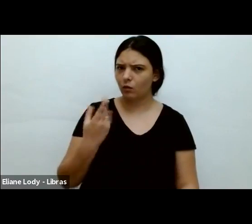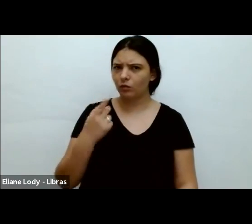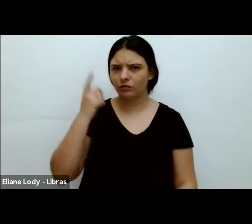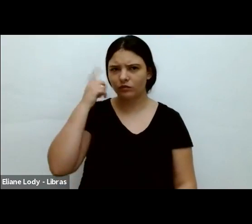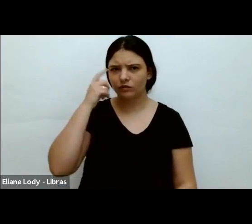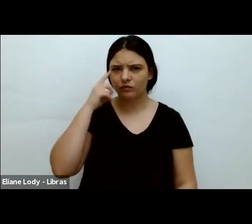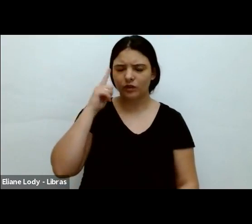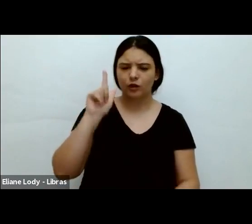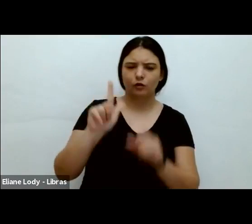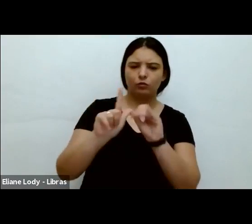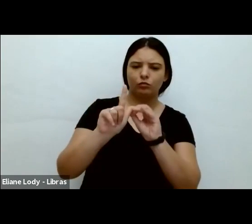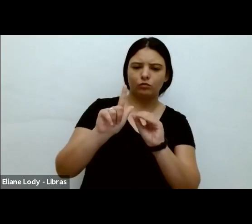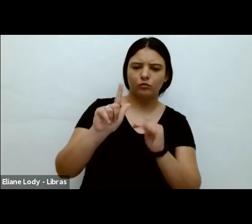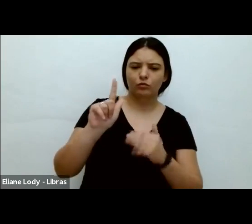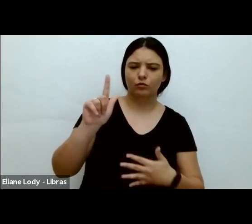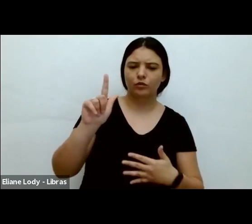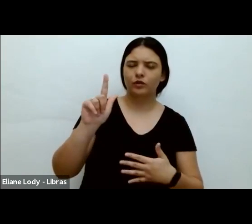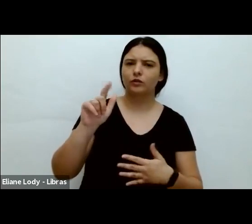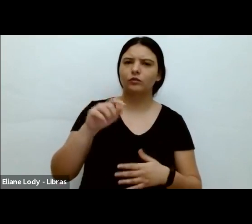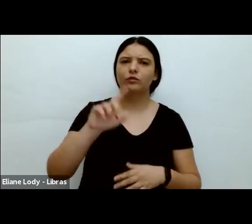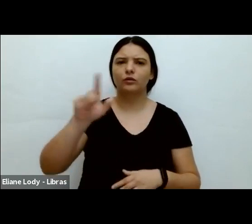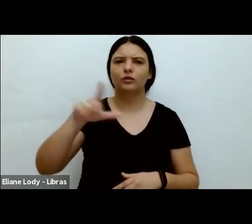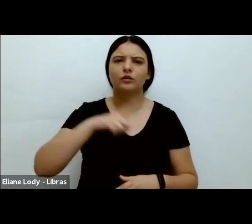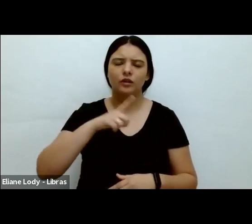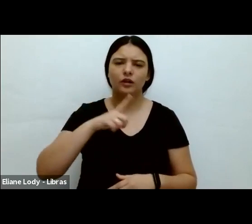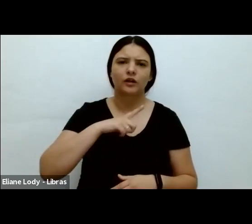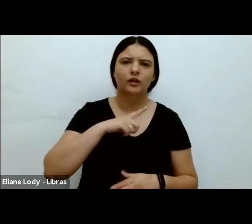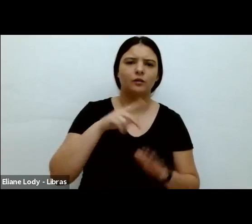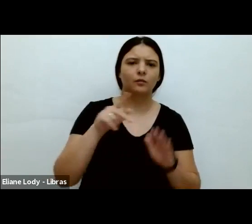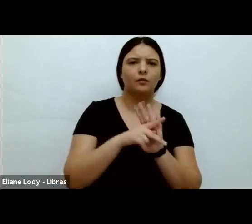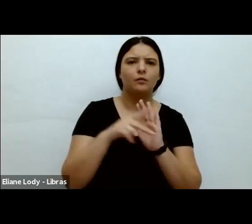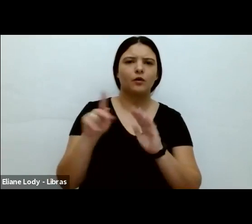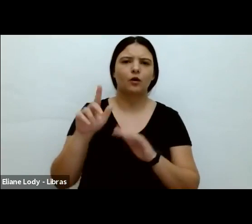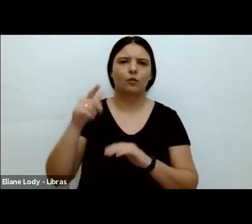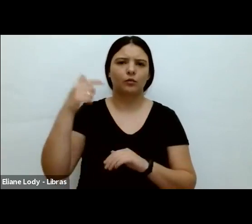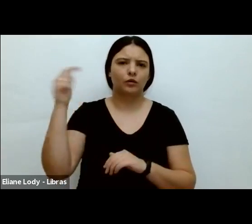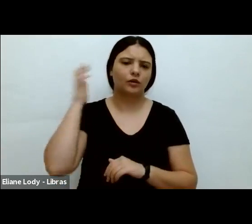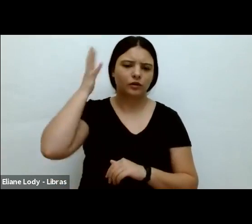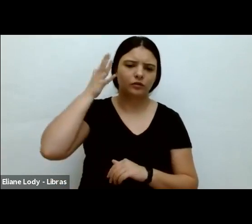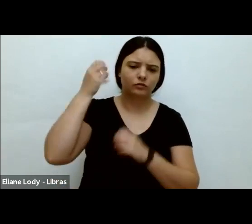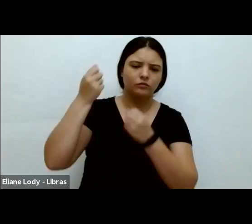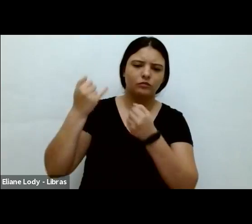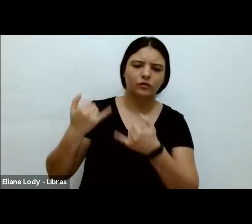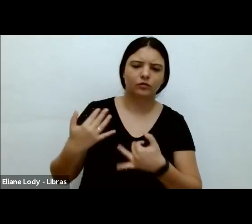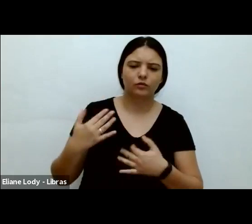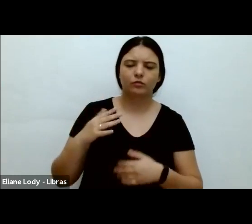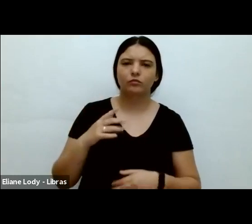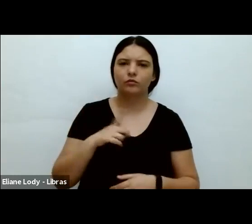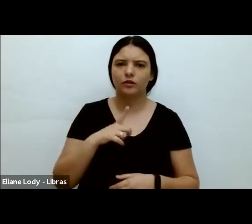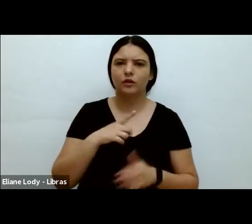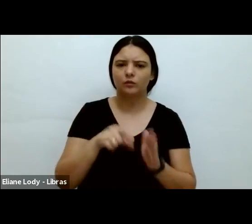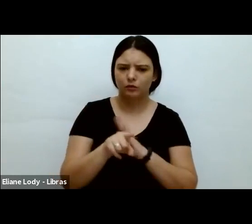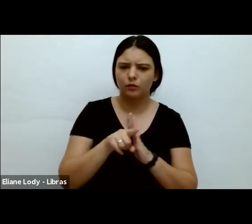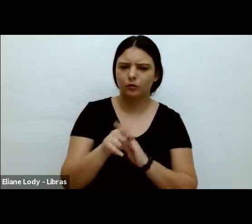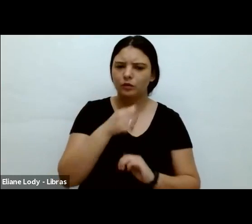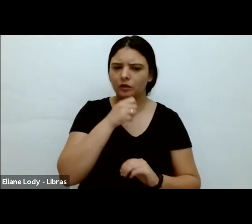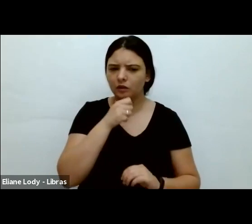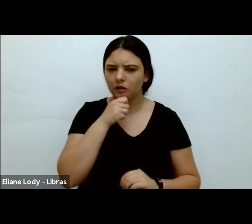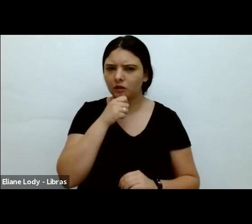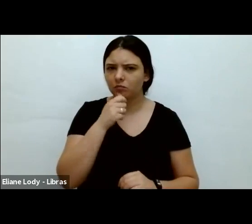questions from google Docs that are more related to. he goes paper.